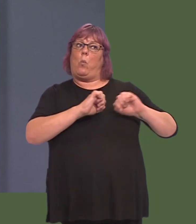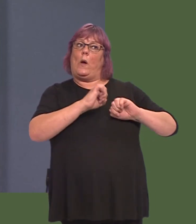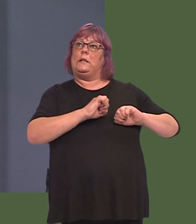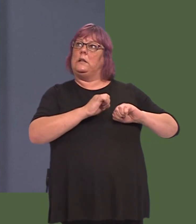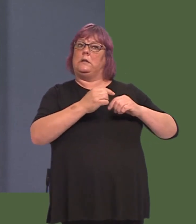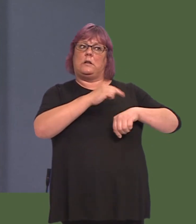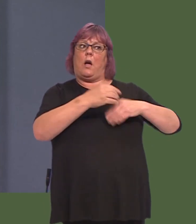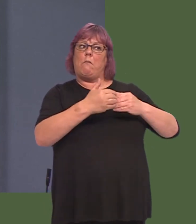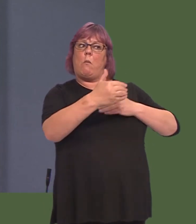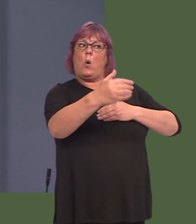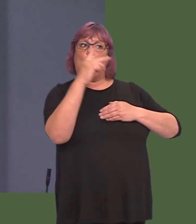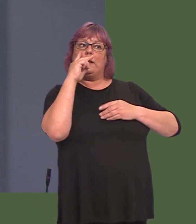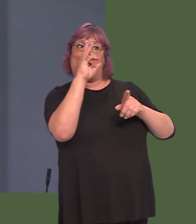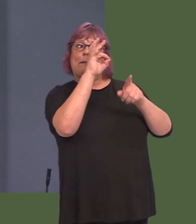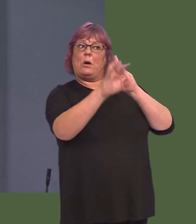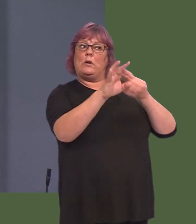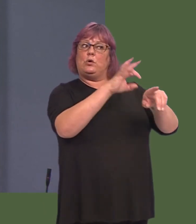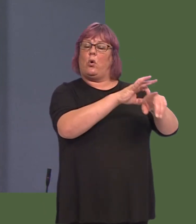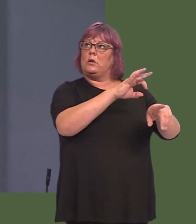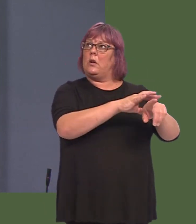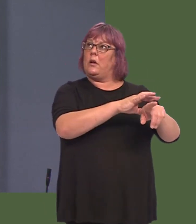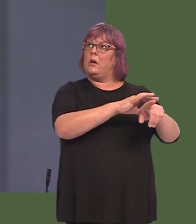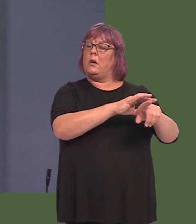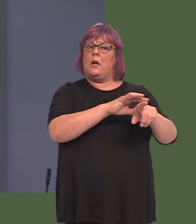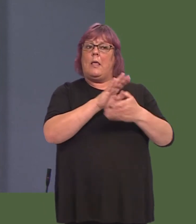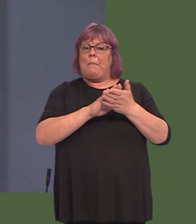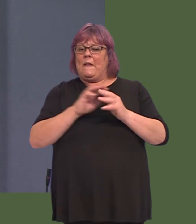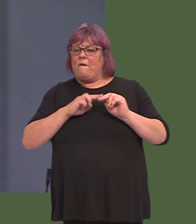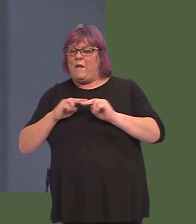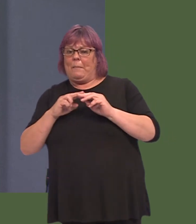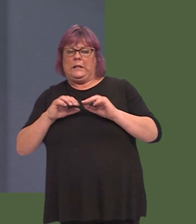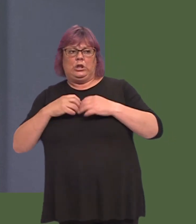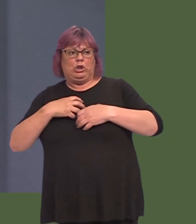to see a specialistóthough this is improvingóthis does cause great stress for families who are